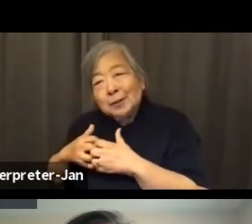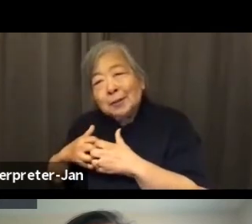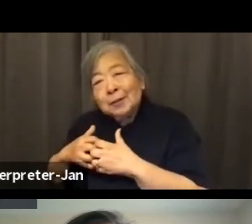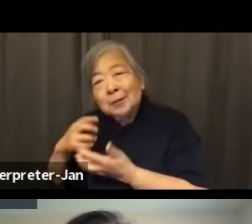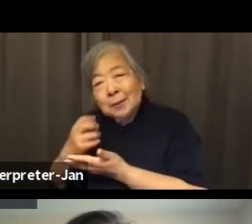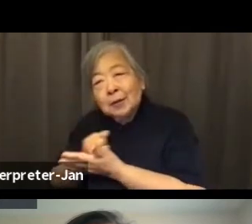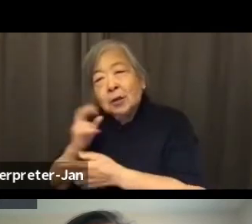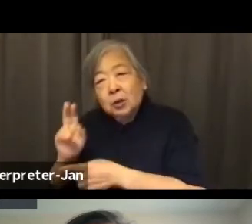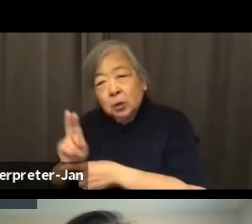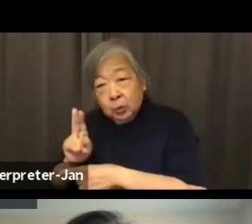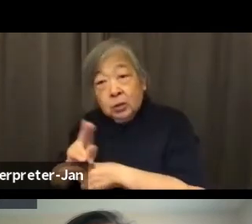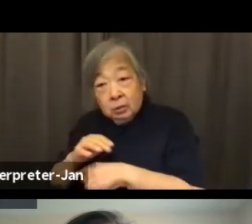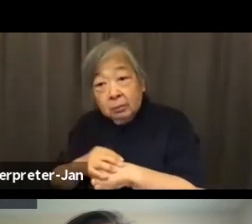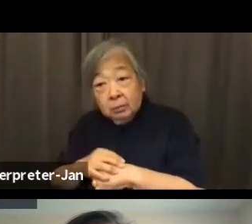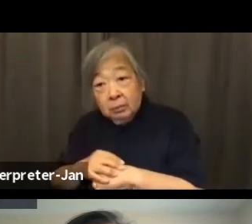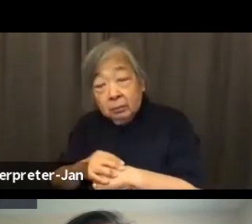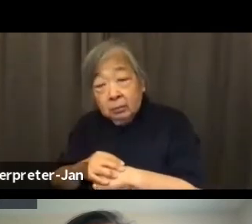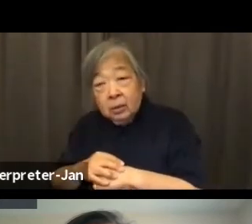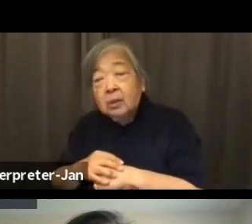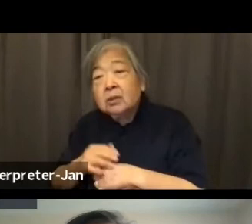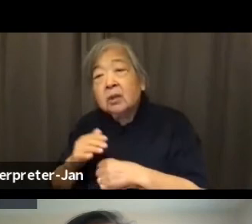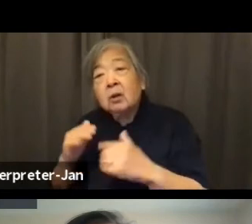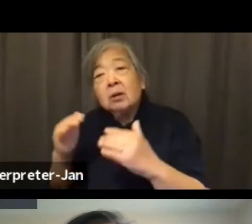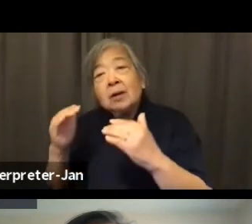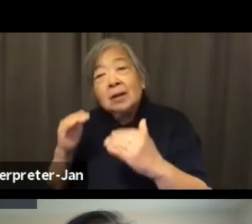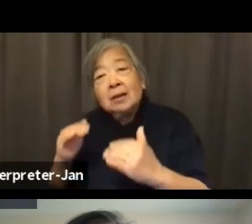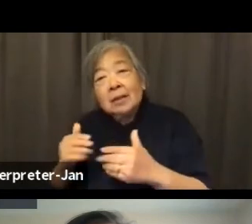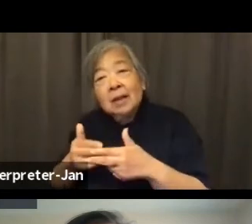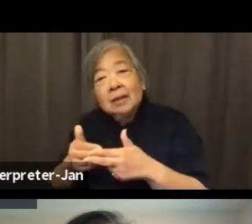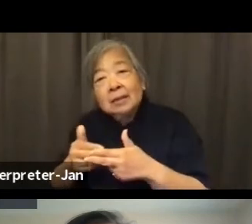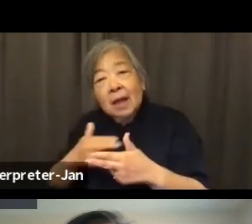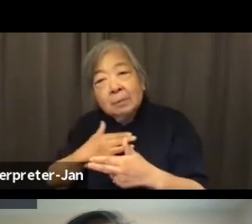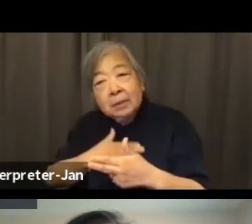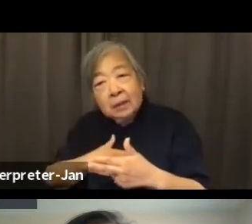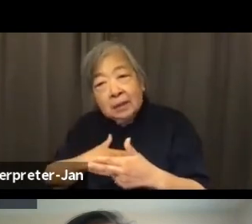Yeah, so you can put the next slide on as we move into questions and answers.